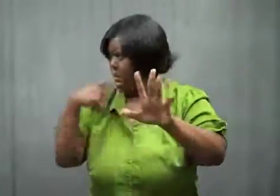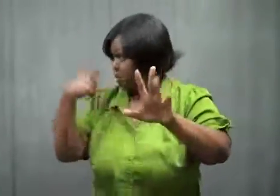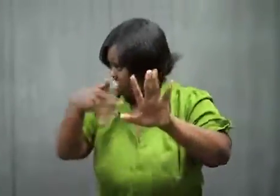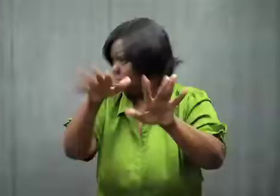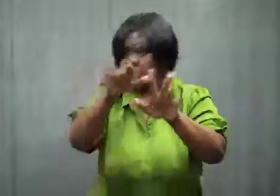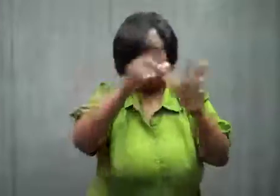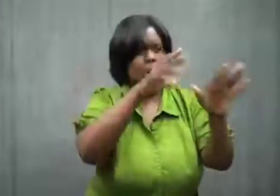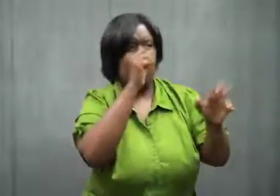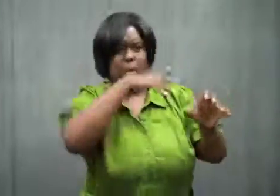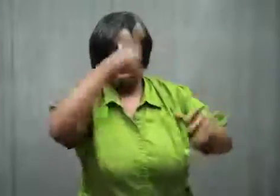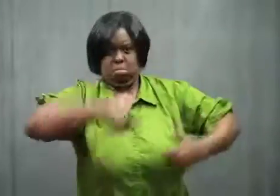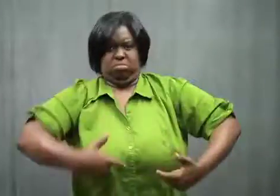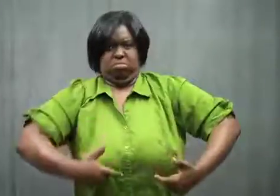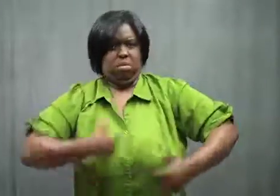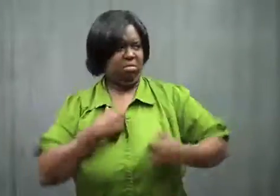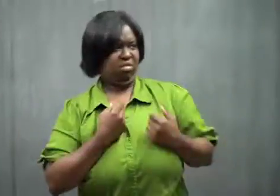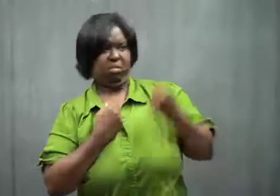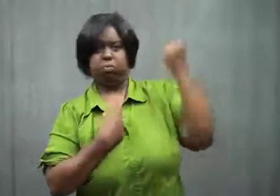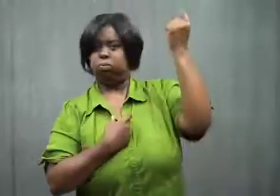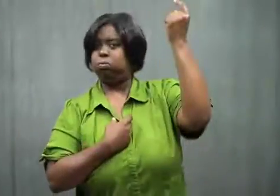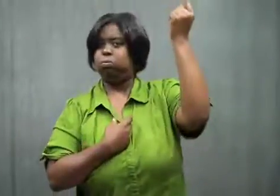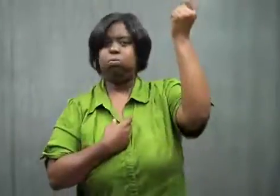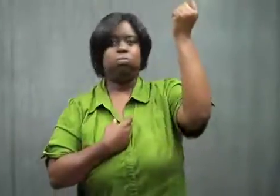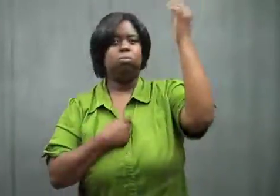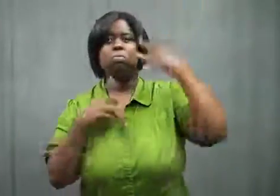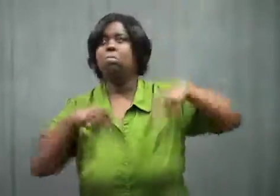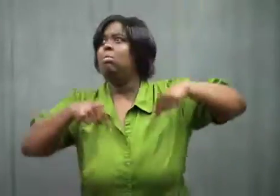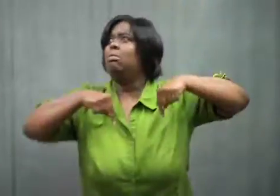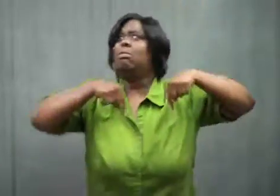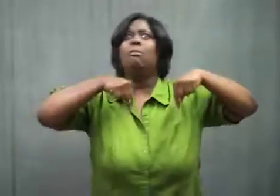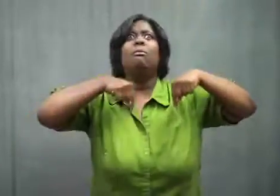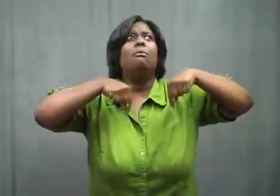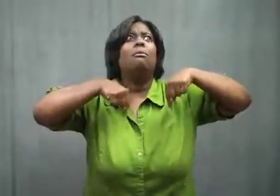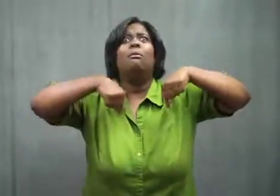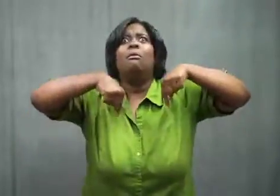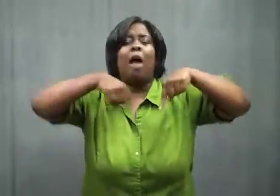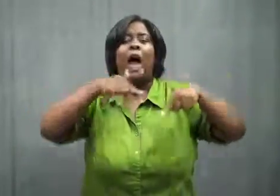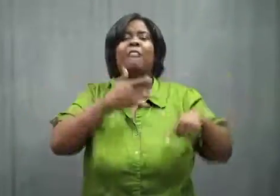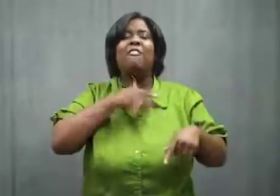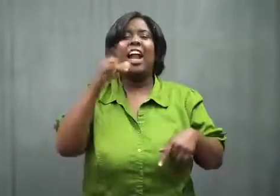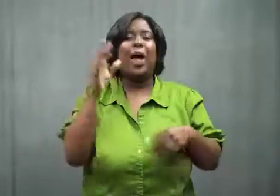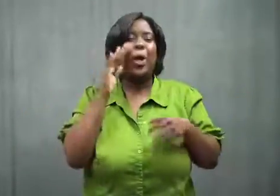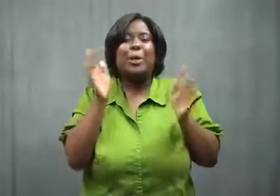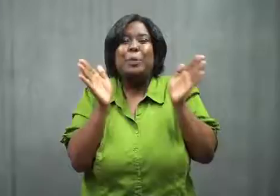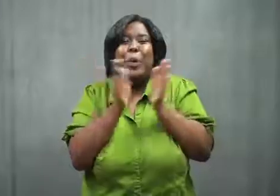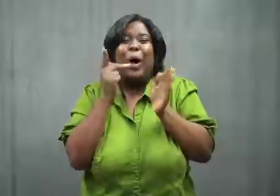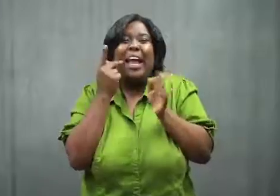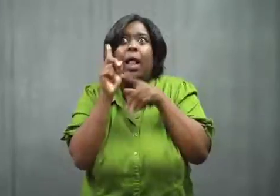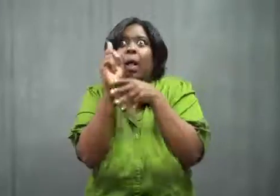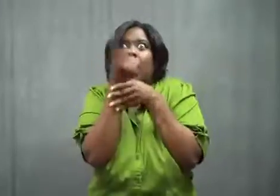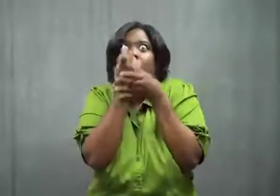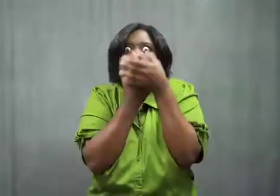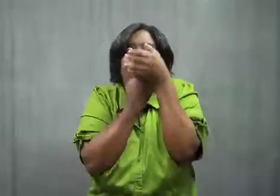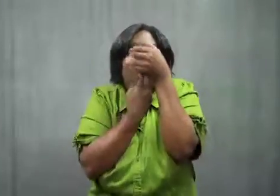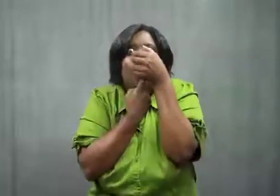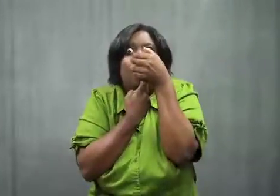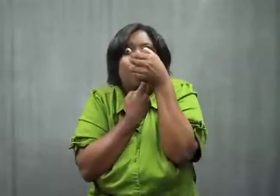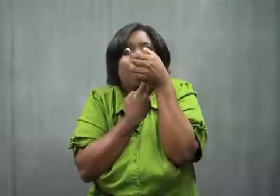The cops realized what she was saying, and the big old man was glaring at me.